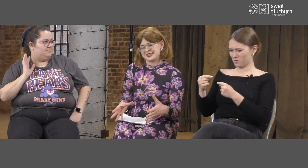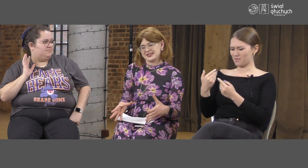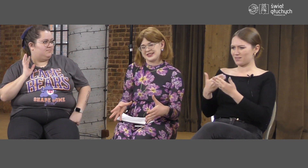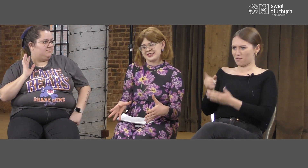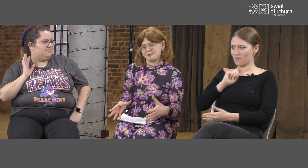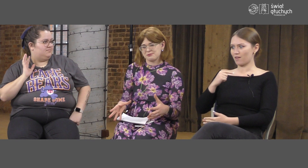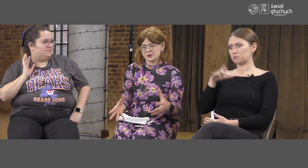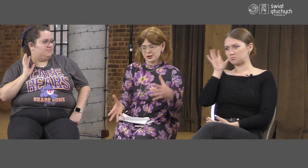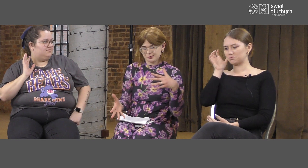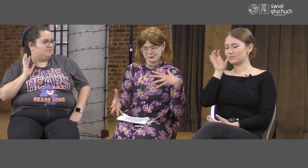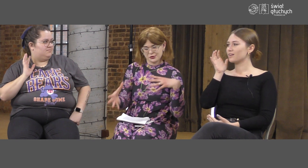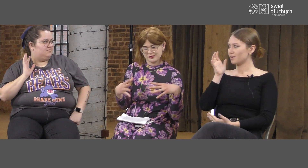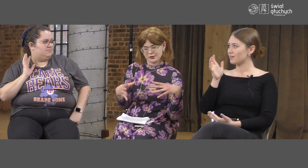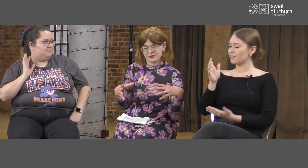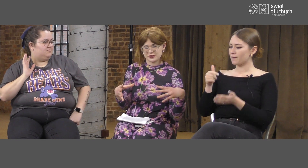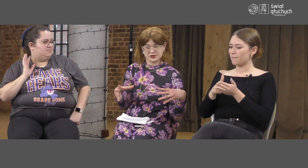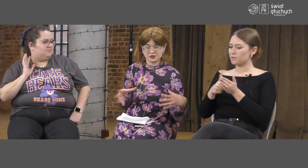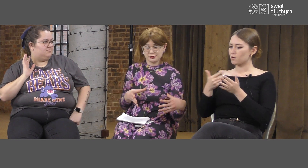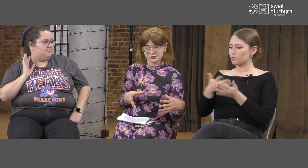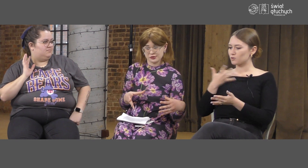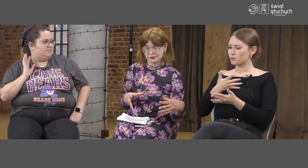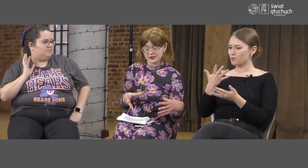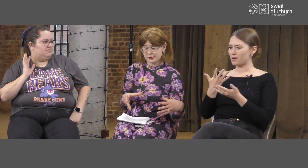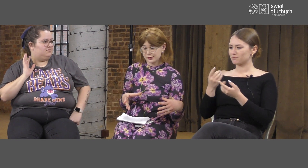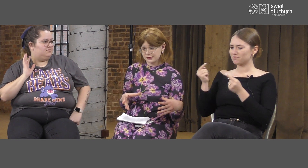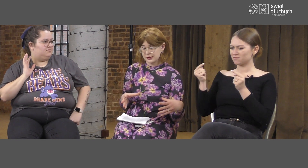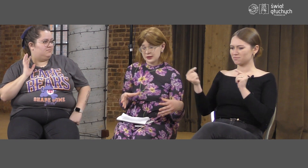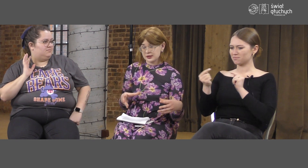This created a lot of internal conflict in me